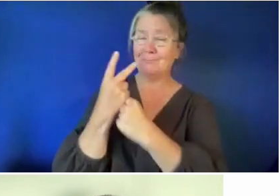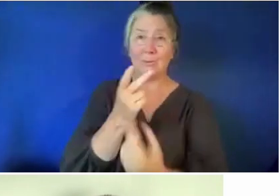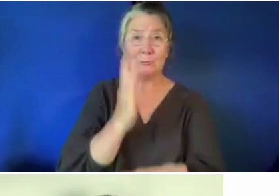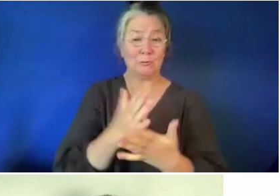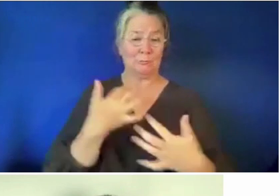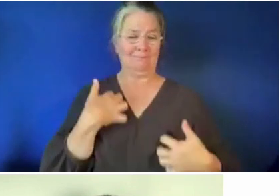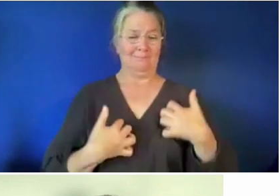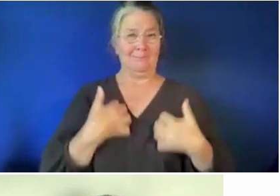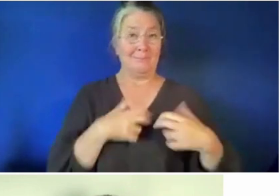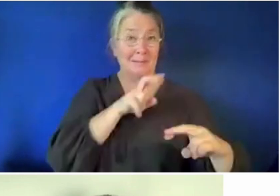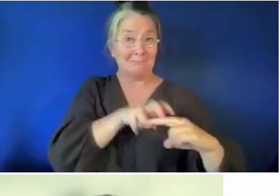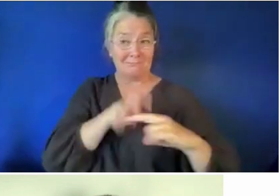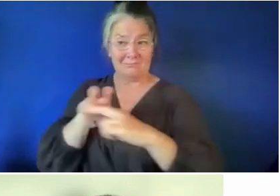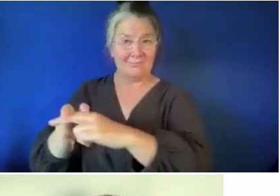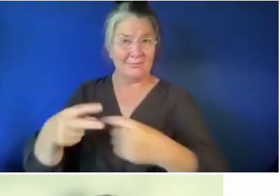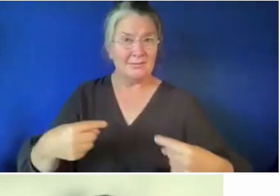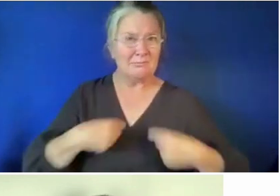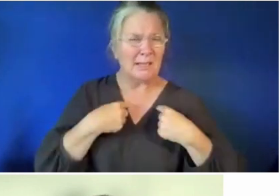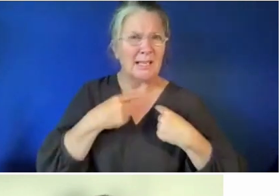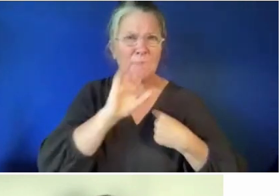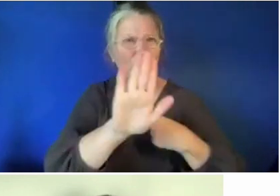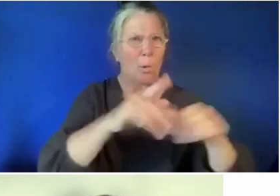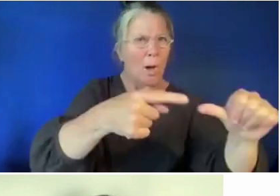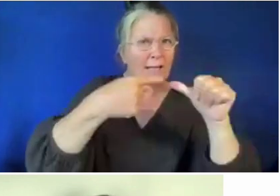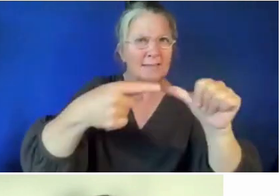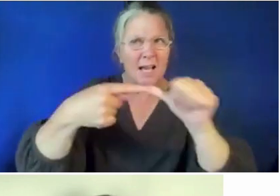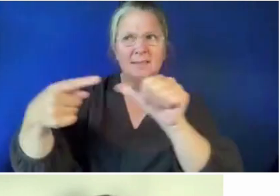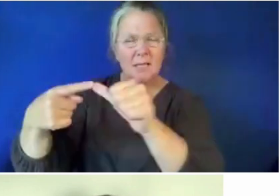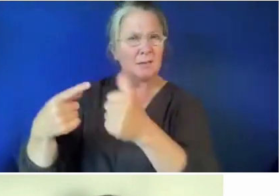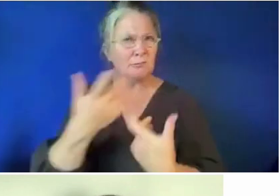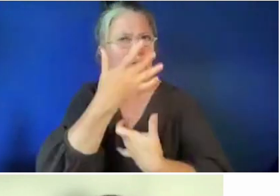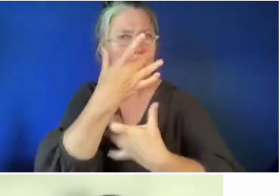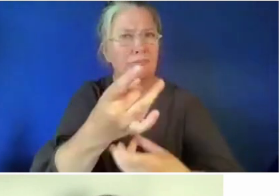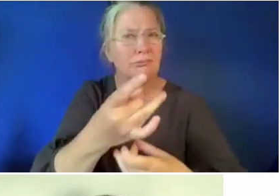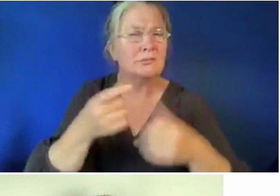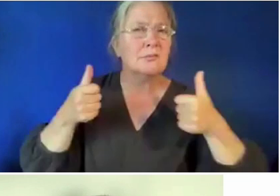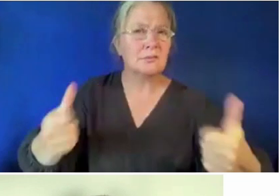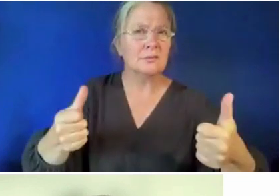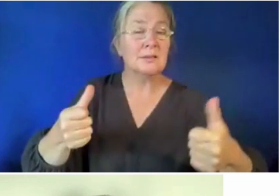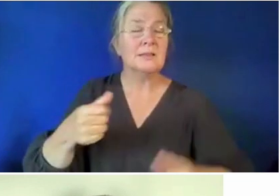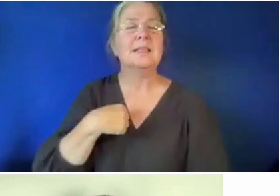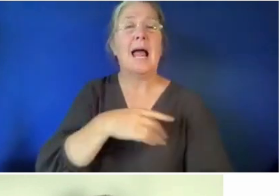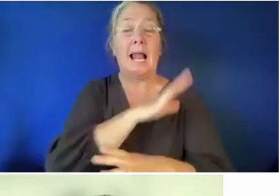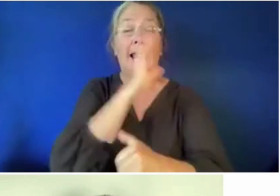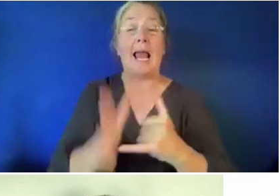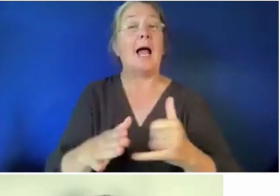Very interesting answers coming up. So our last question that we have time for, it comes from the audience,